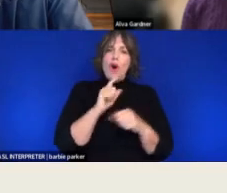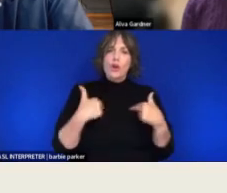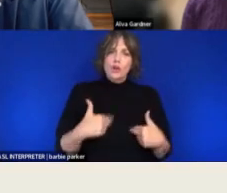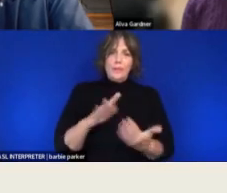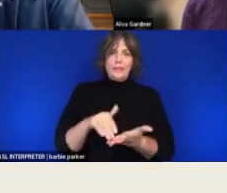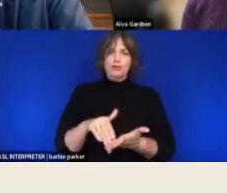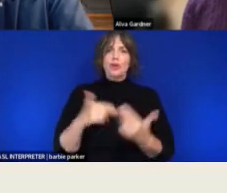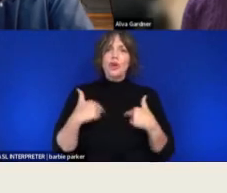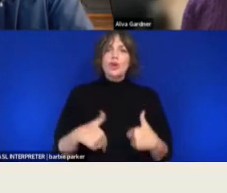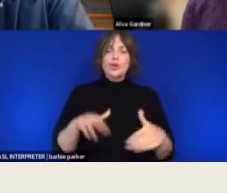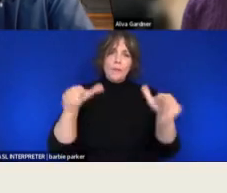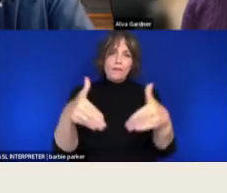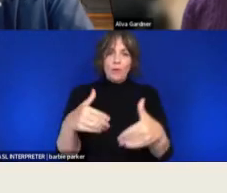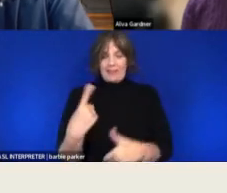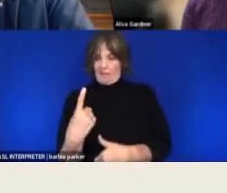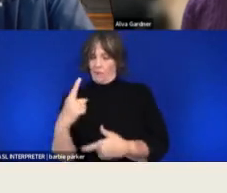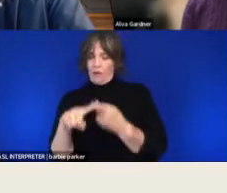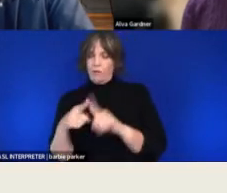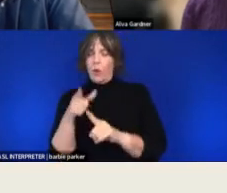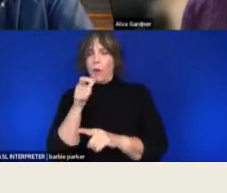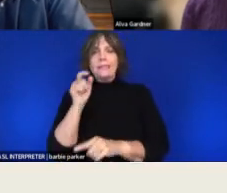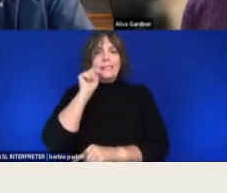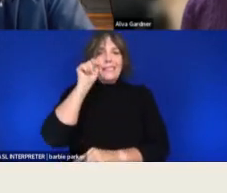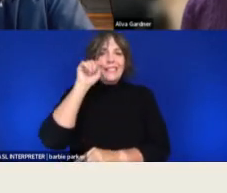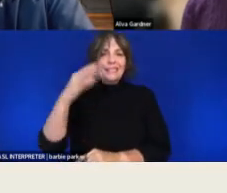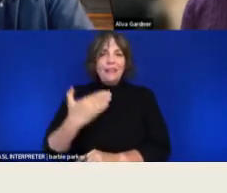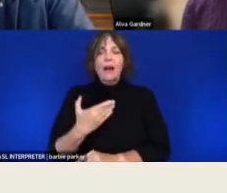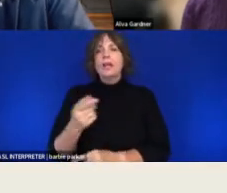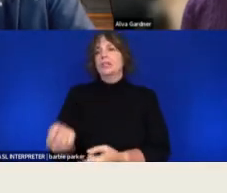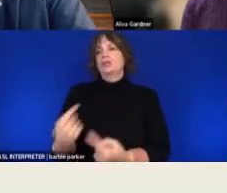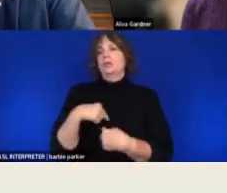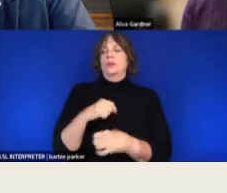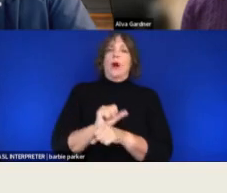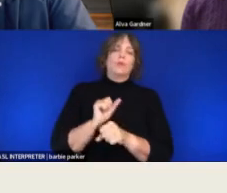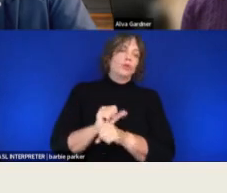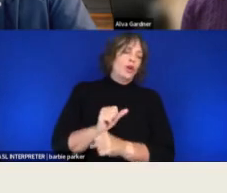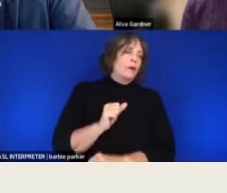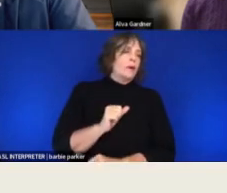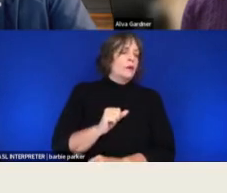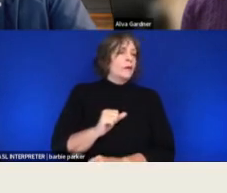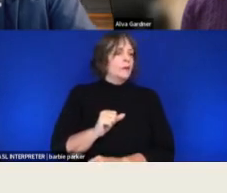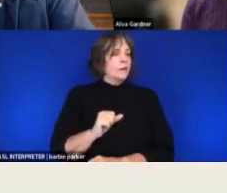have a friend who has a teenage son, and she would come into work always complaining that her